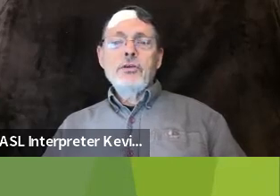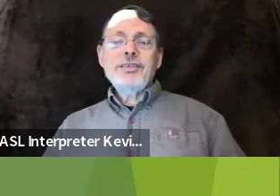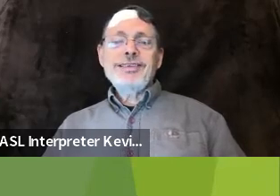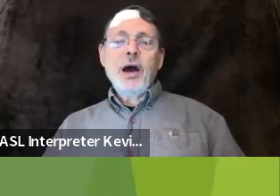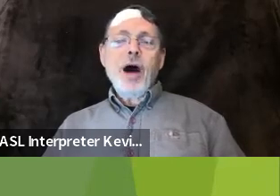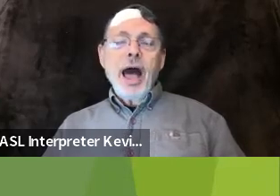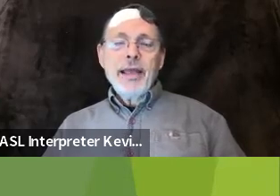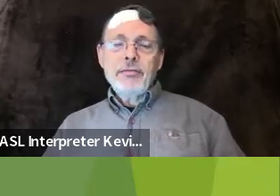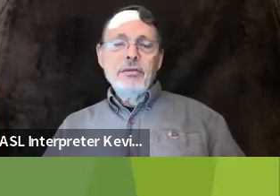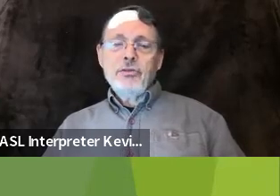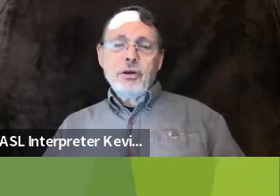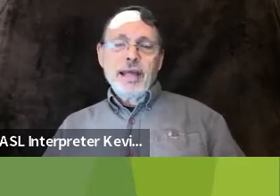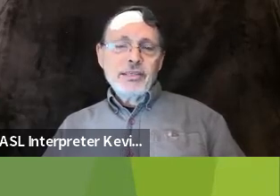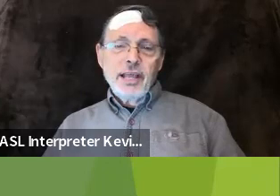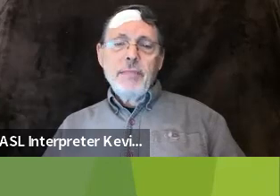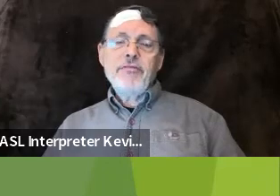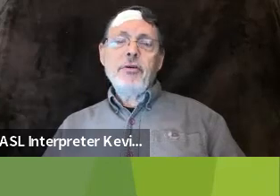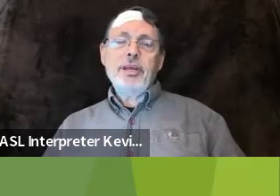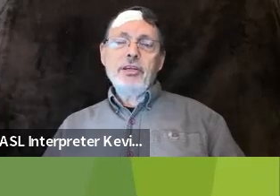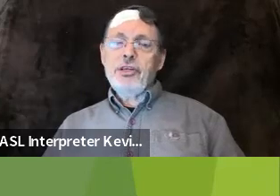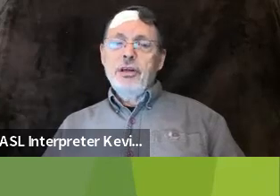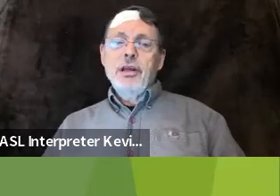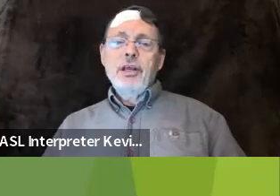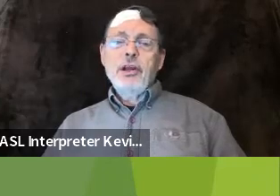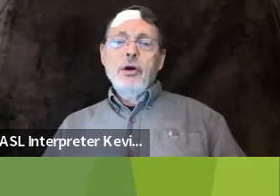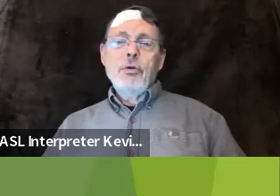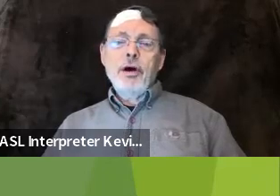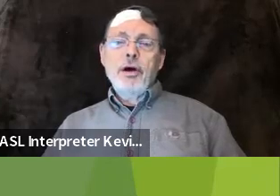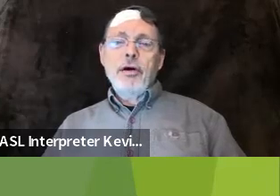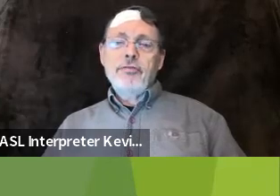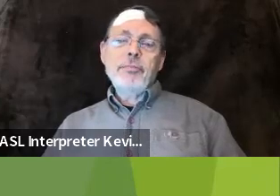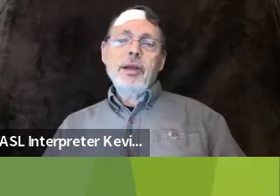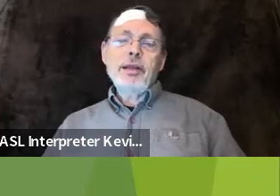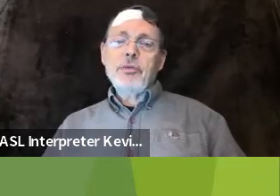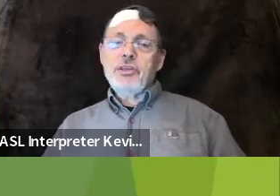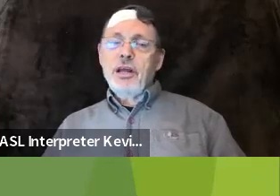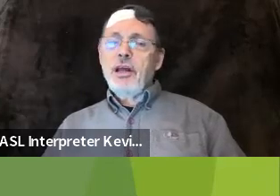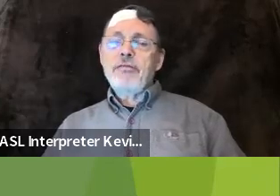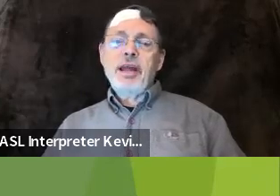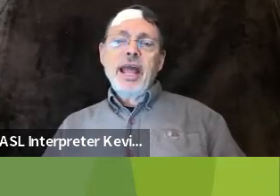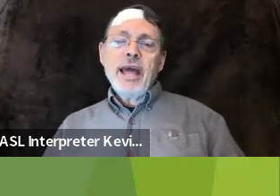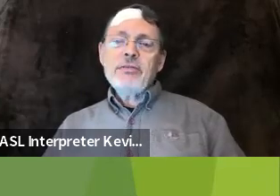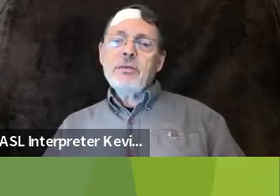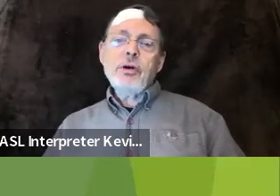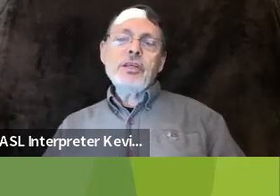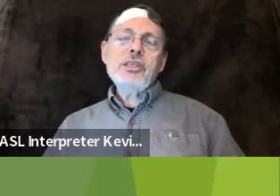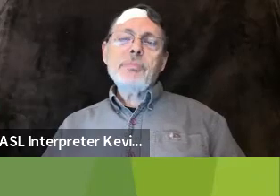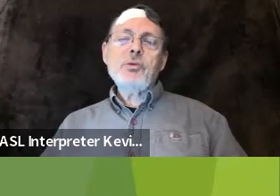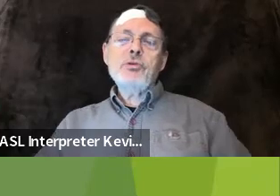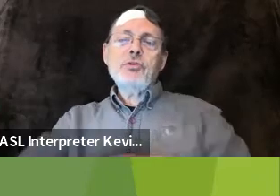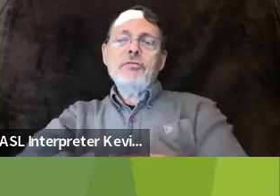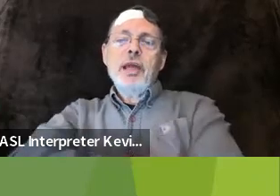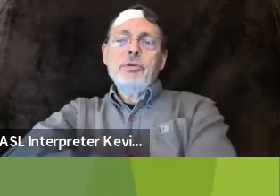So this is how I took the same verbiage from plainlanguage.gov and I added some more conceptual